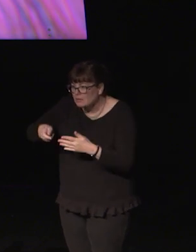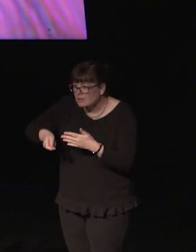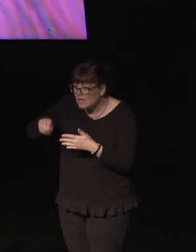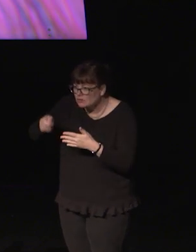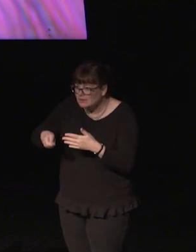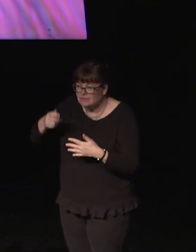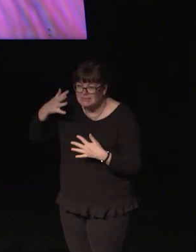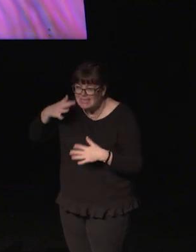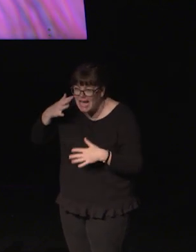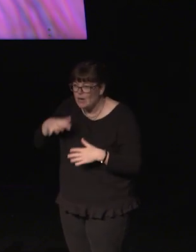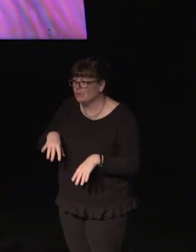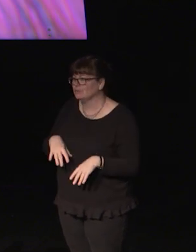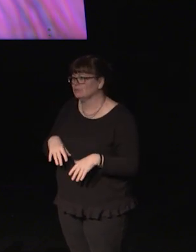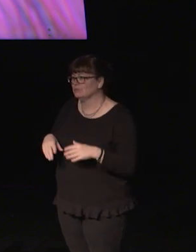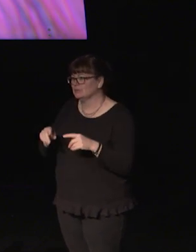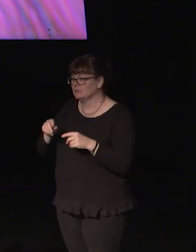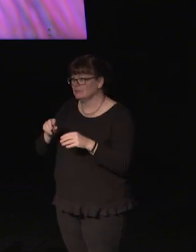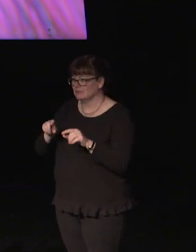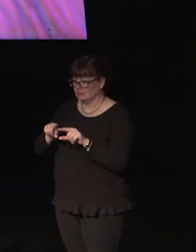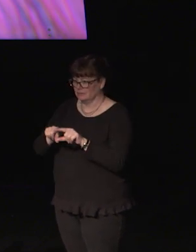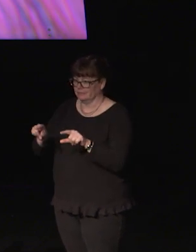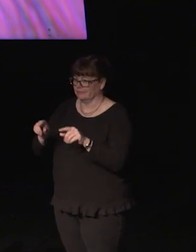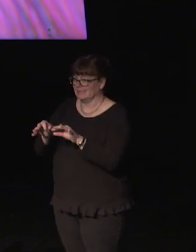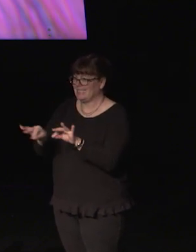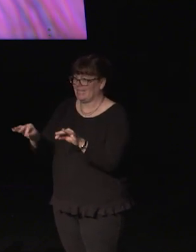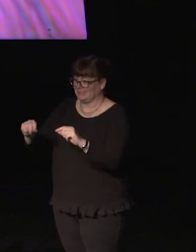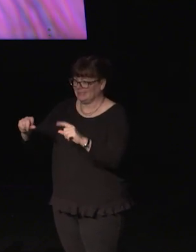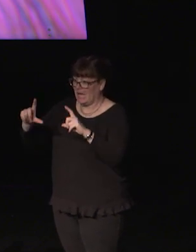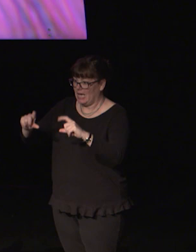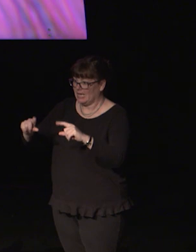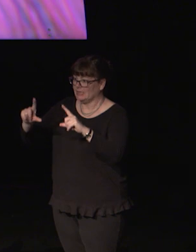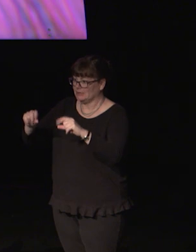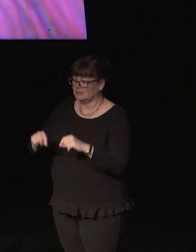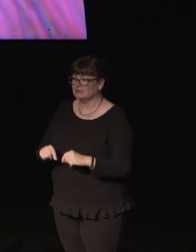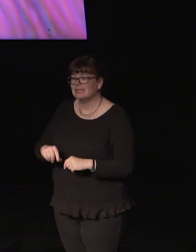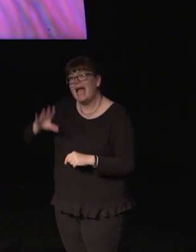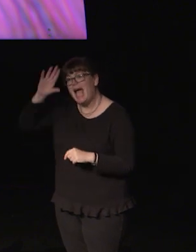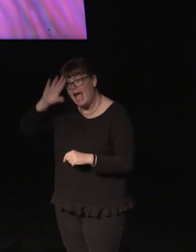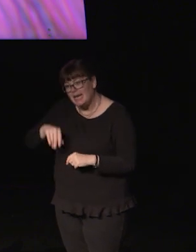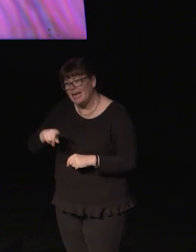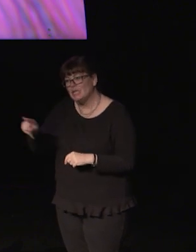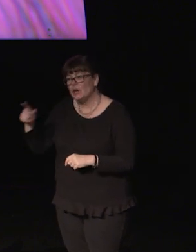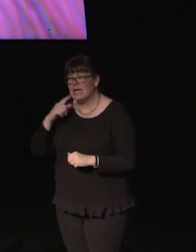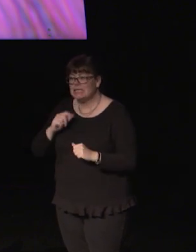And I absolutely understand the hesitance to make text bigger and bigger,